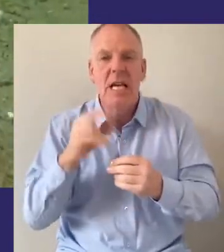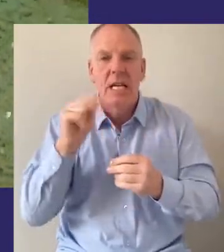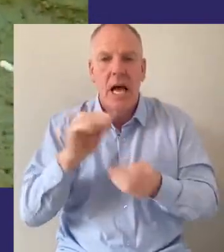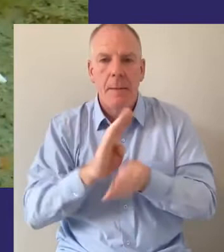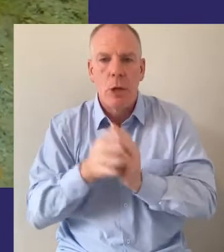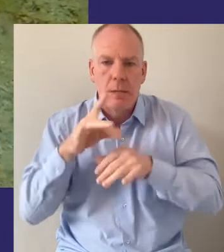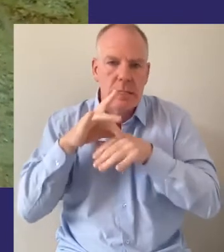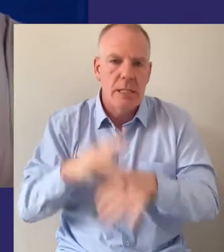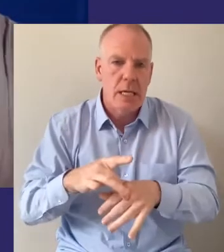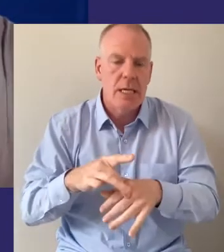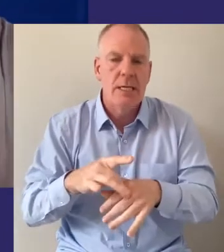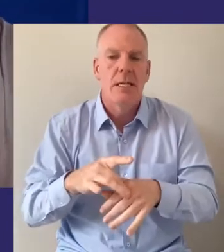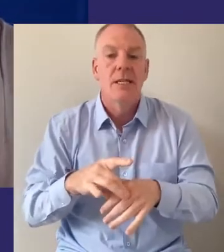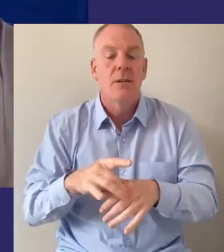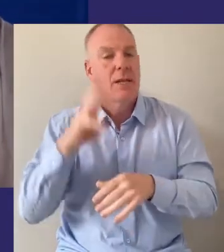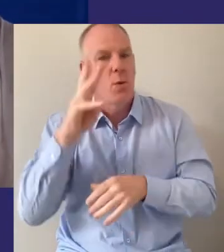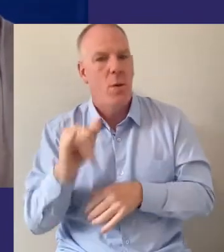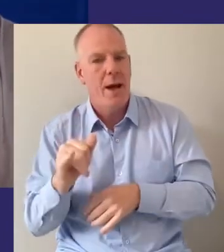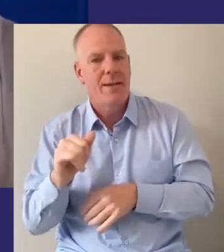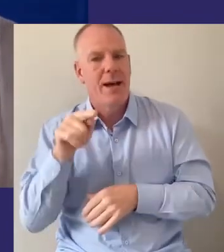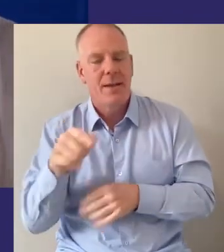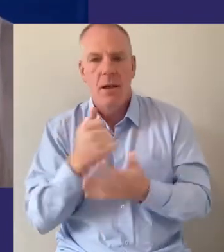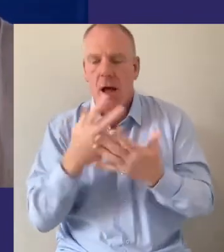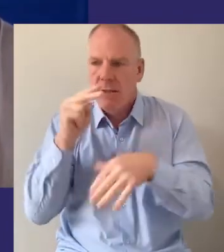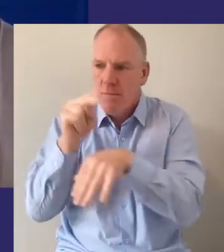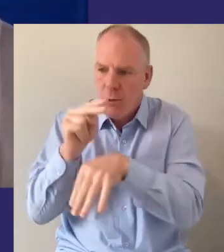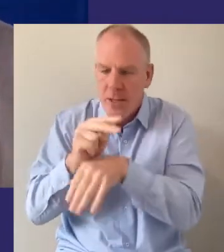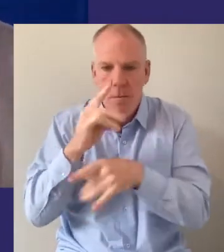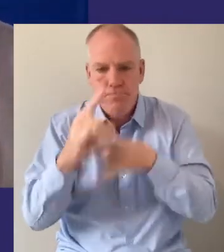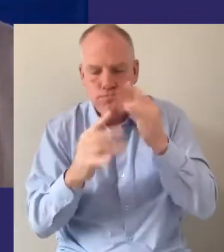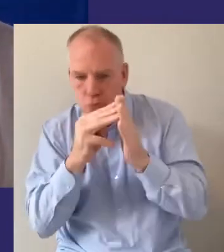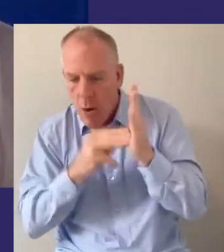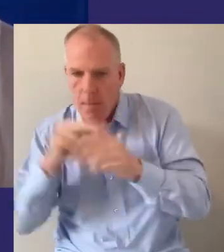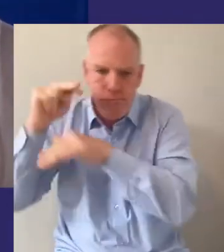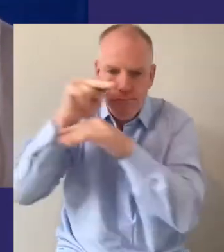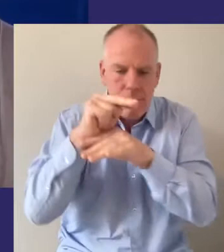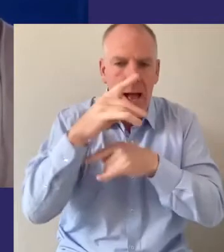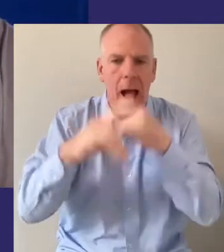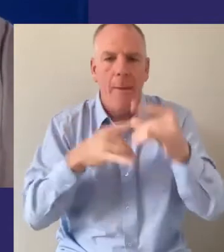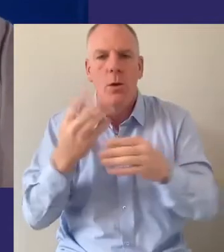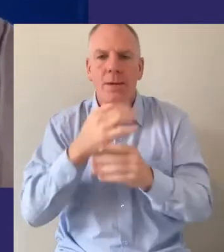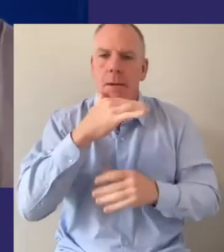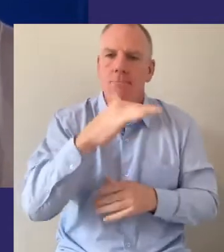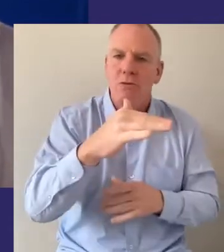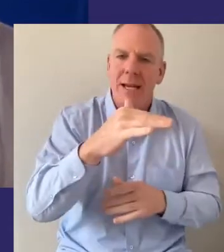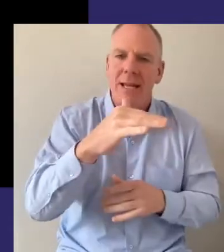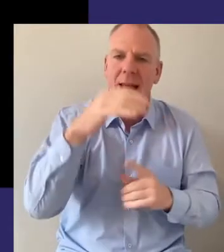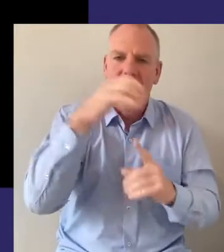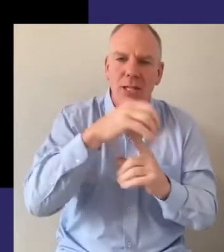we could actually get very sick. So for these reasons, there's lots of monitoring programmes going on with the Marine Institute and the Environmental Protection Agency. They take